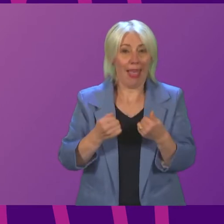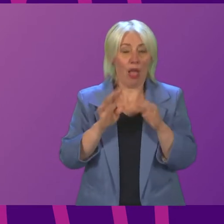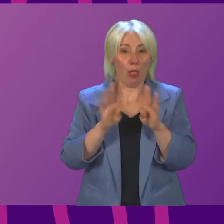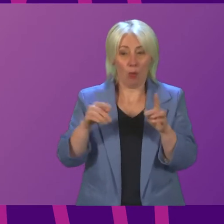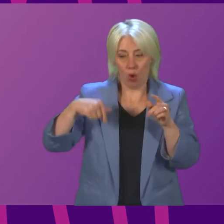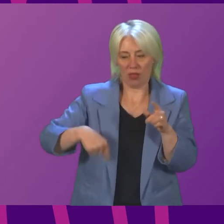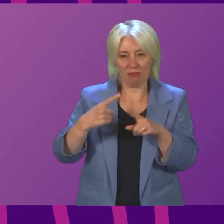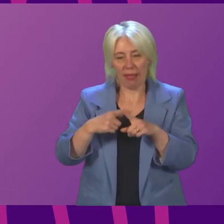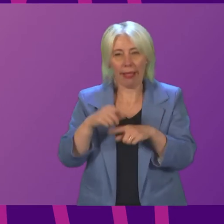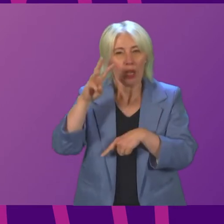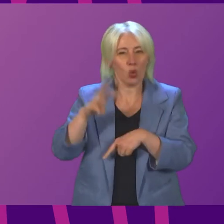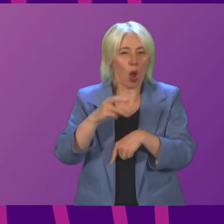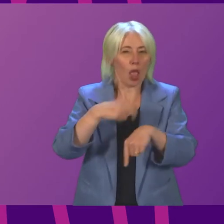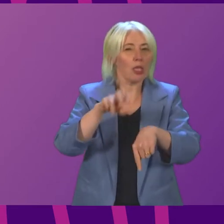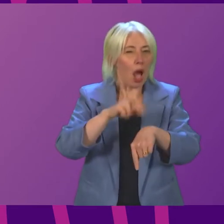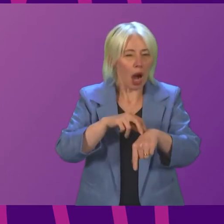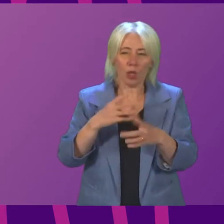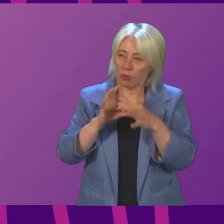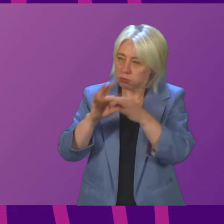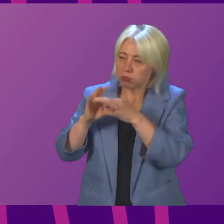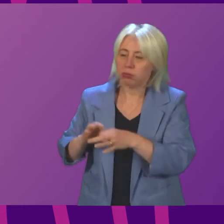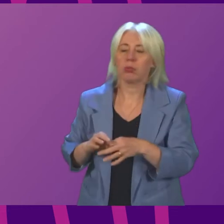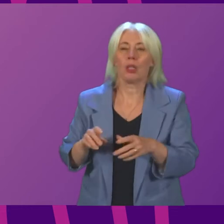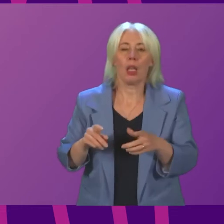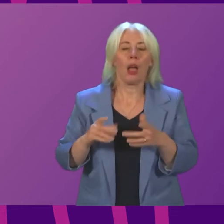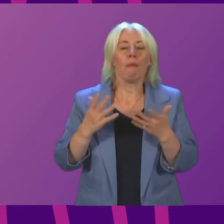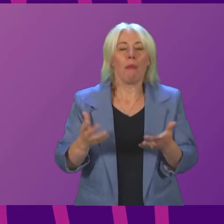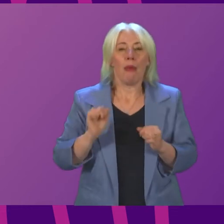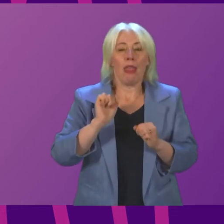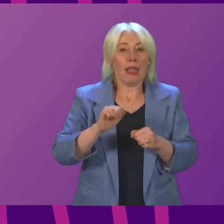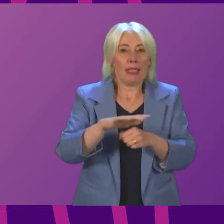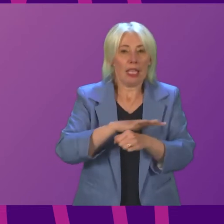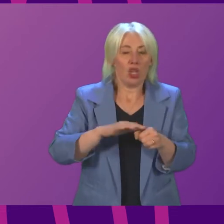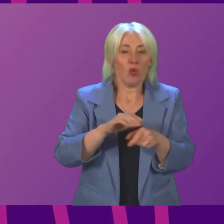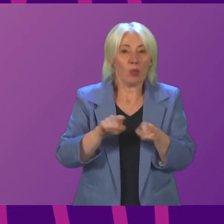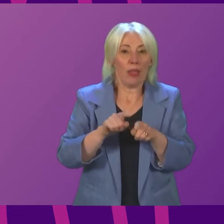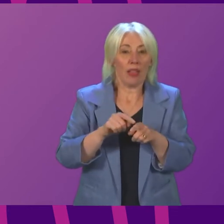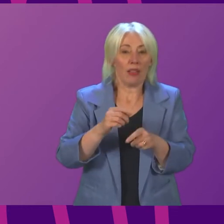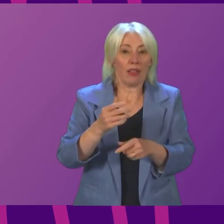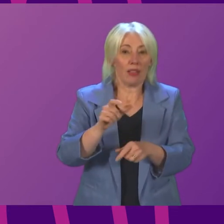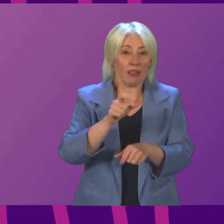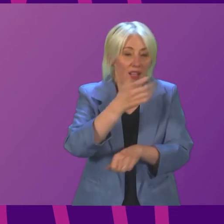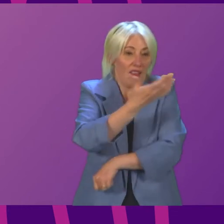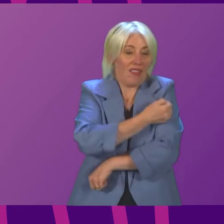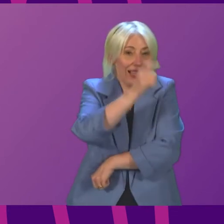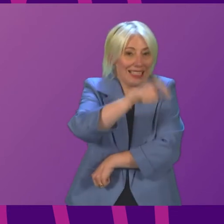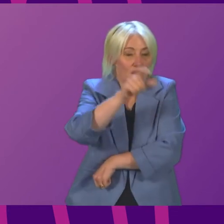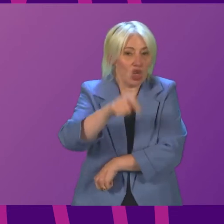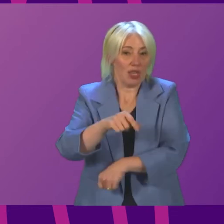with GPs and—perhaps more appropriately here—vaccinators in a community setting on the